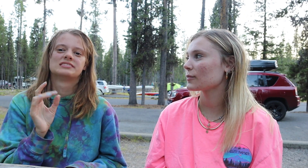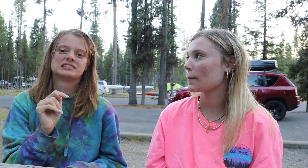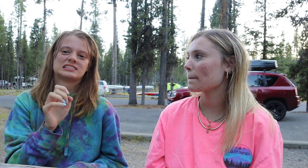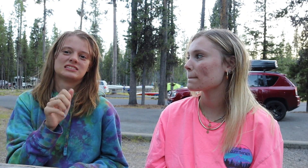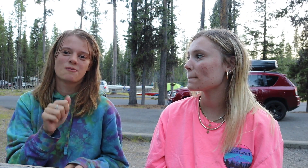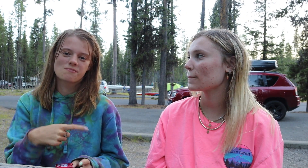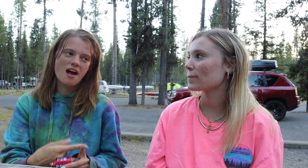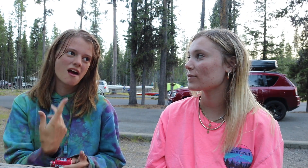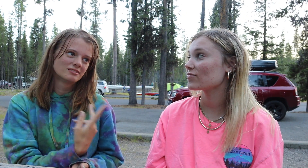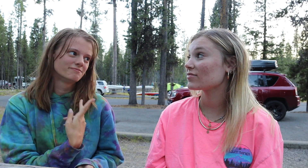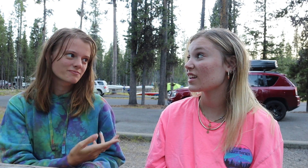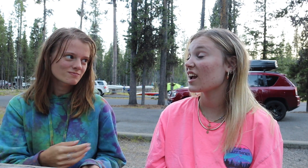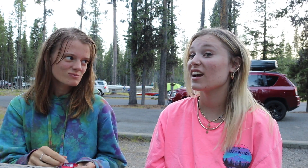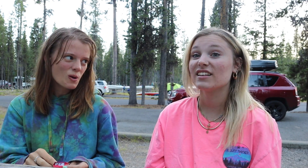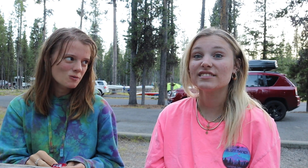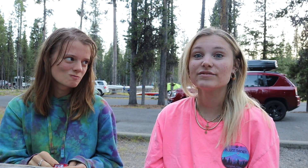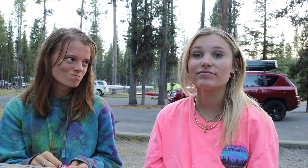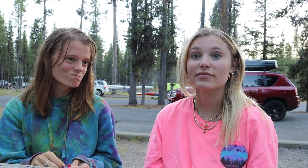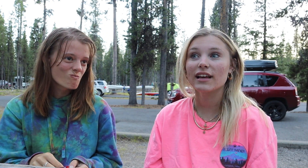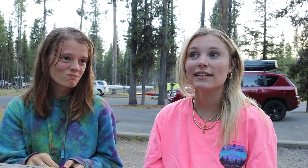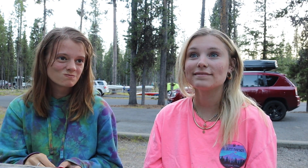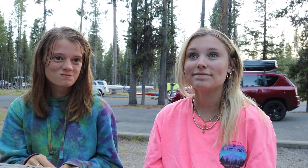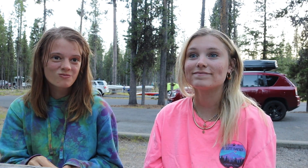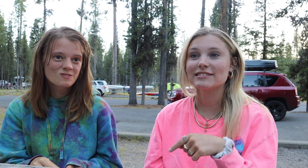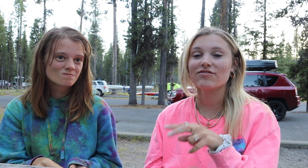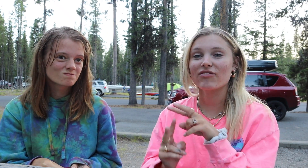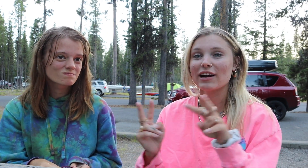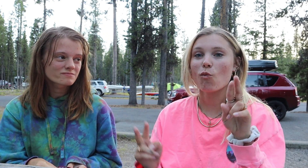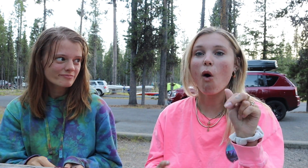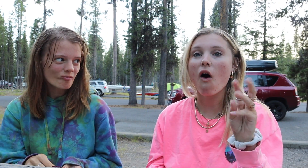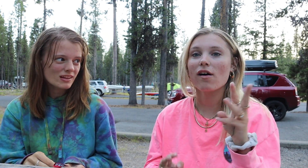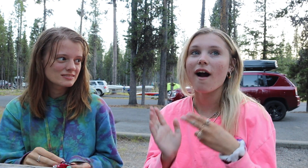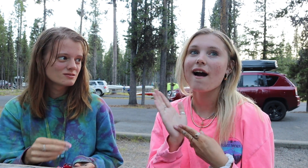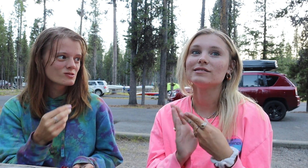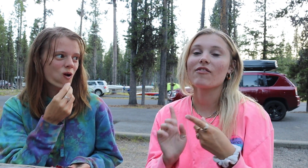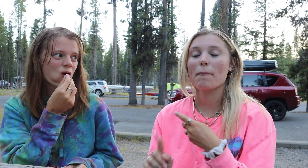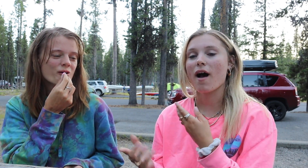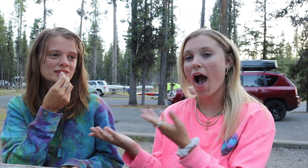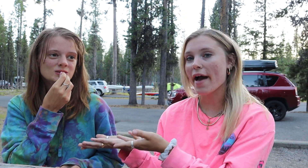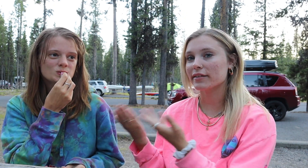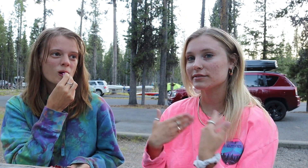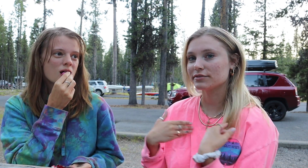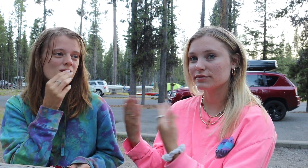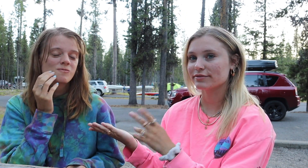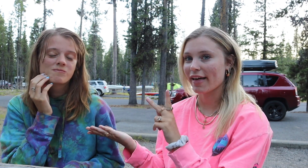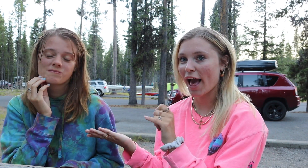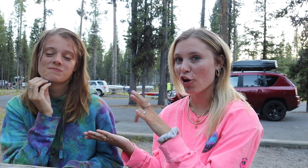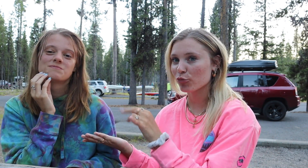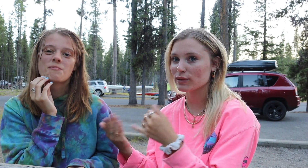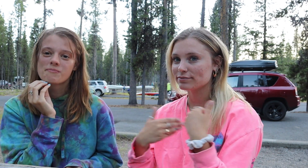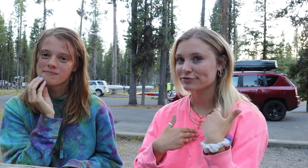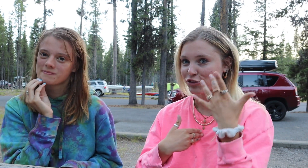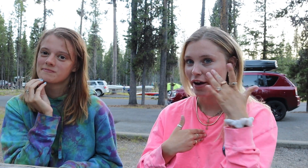K: I hope you enjoyed our tea time C: yeah our tea talk was raw and honest about Kari and Cheyenna